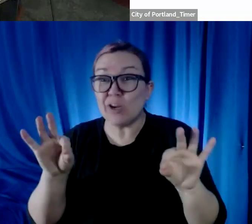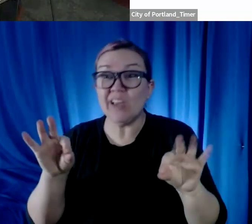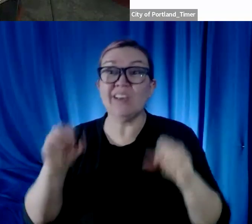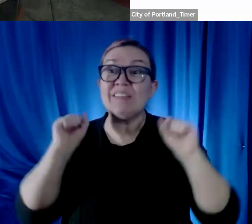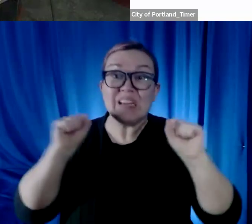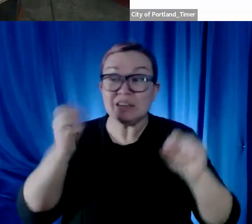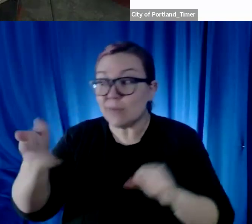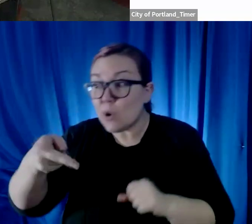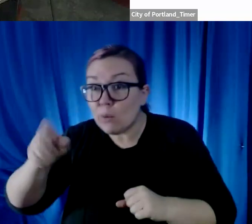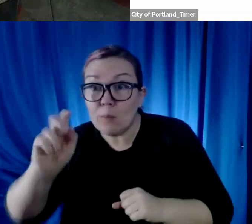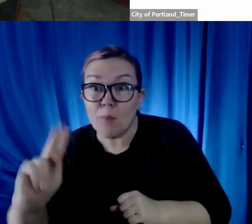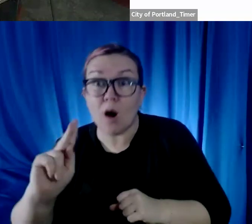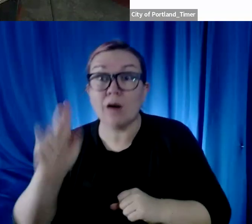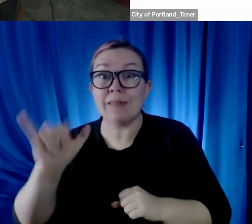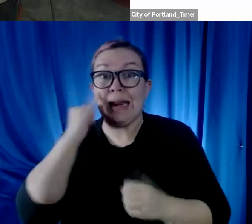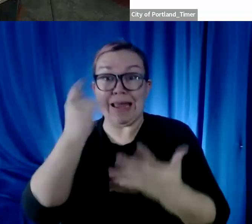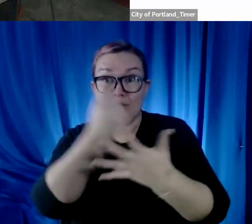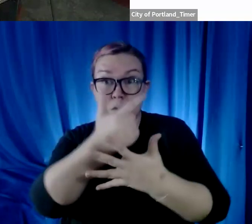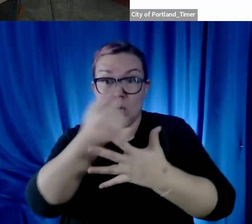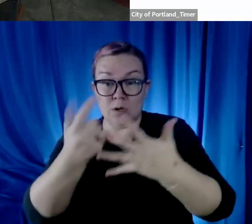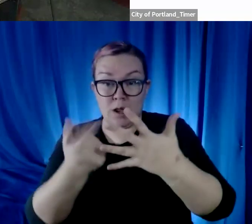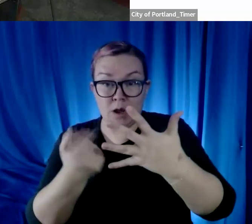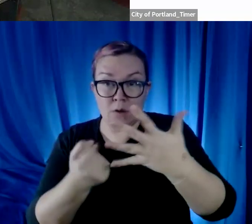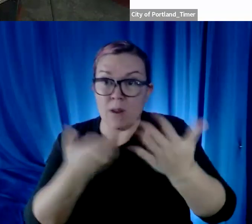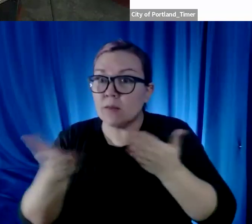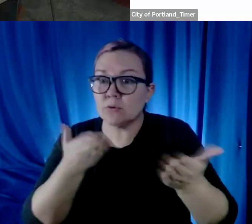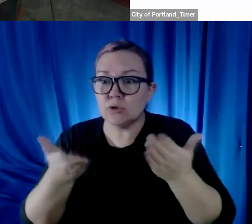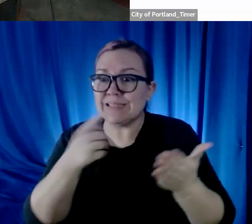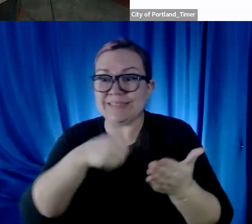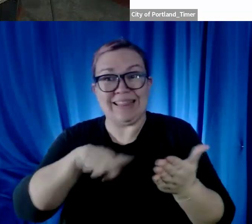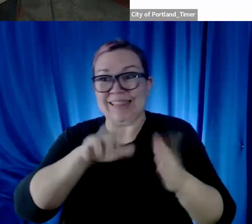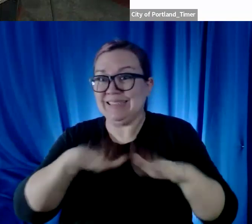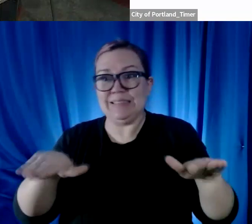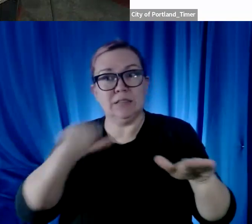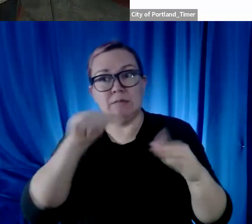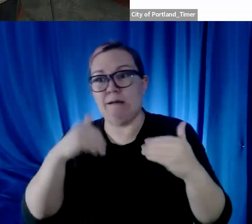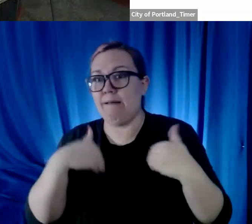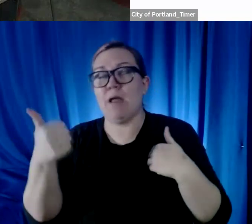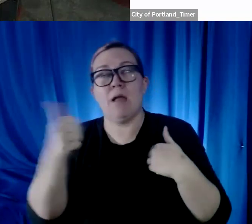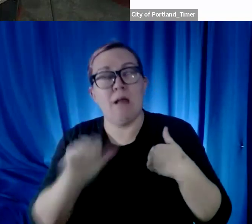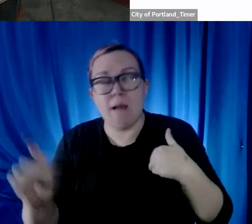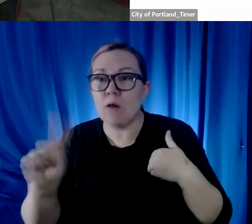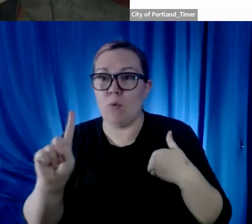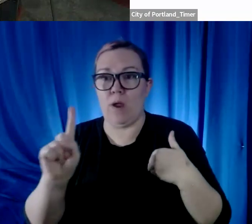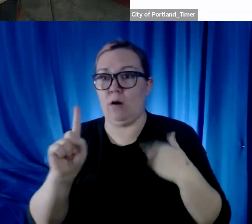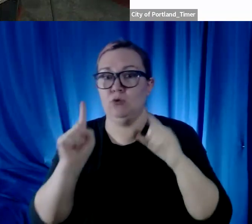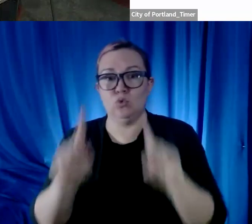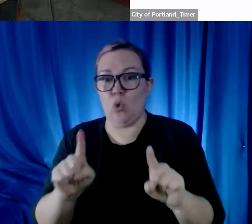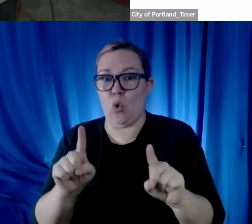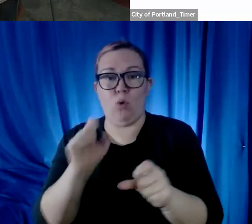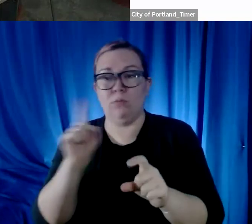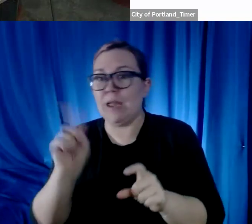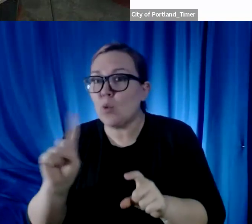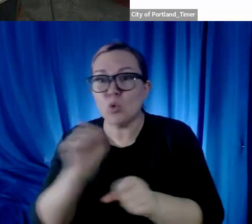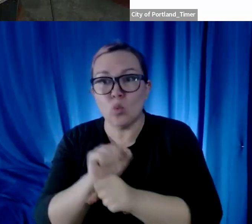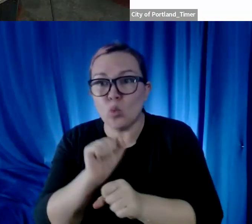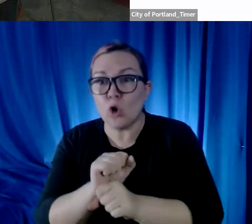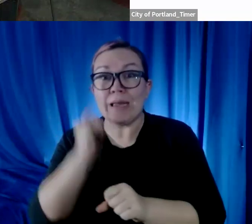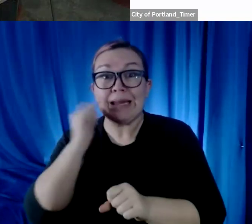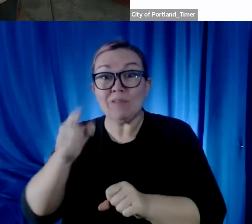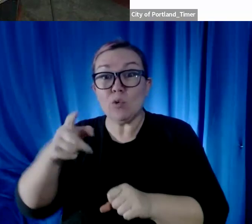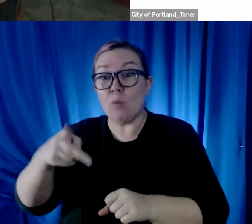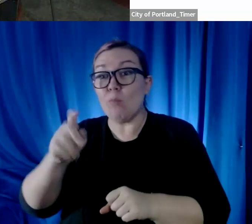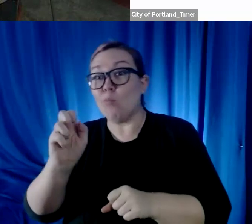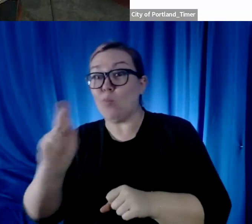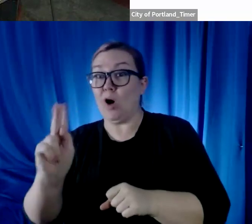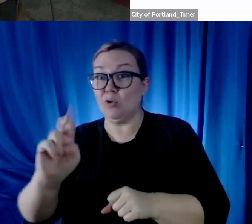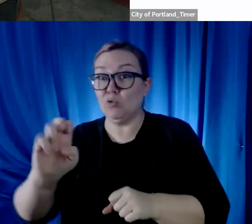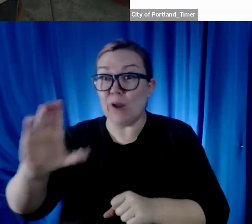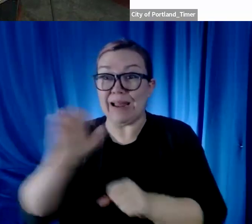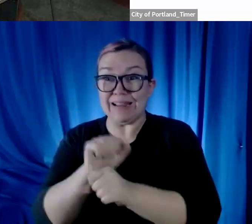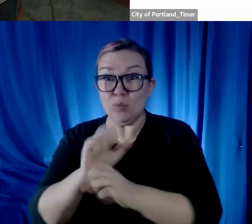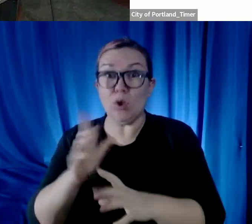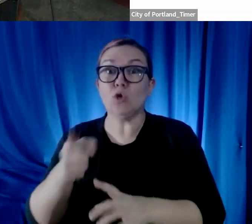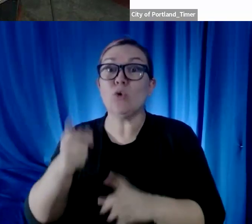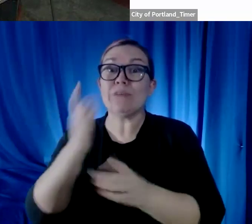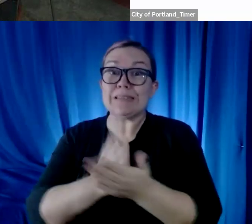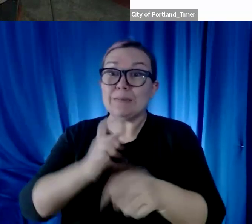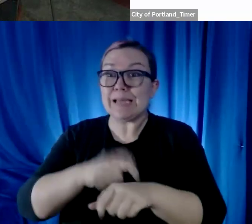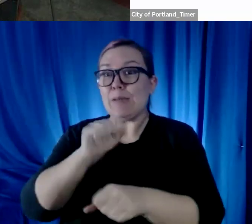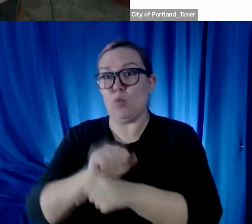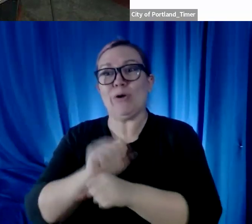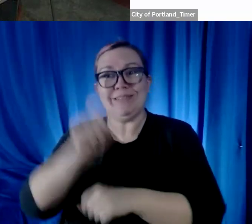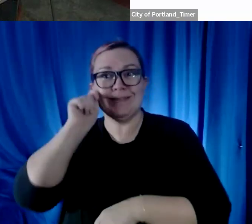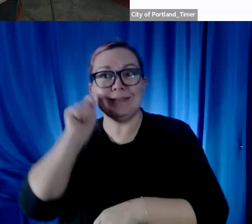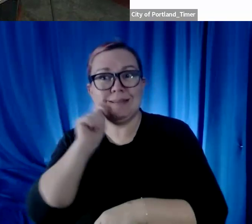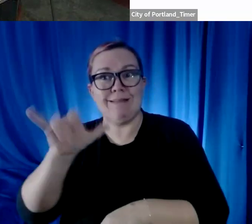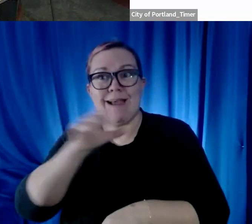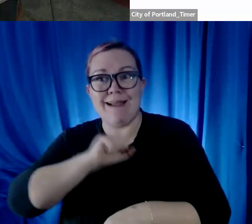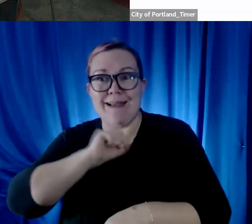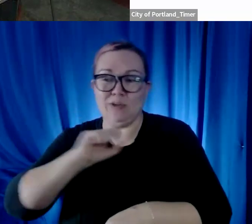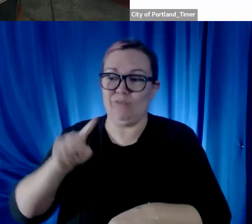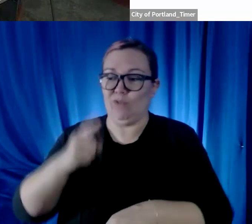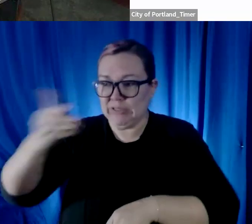If you take away these services. These kids are not going to have anywhere to work. And I can tell you, if you are a park and rec employee, you have at some point worked as a teen. This is usually their first introduction to a job.